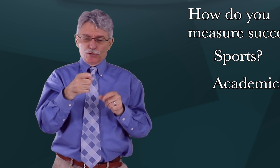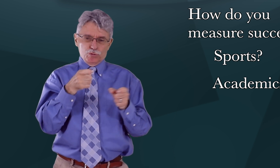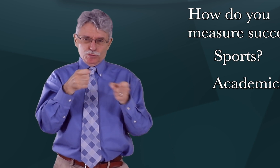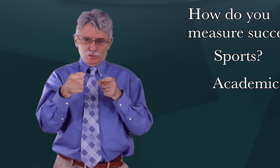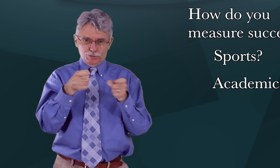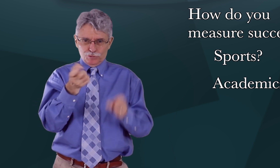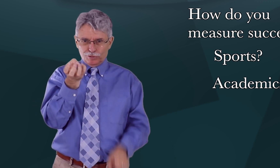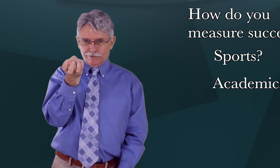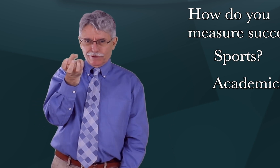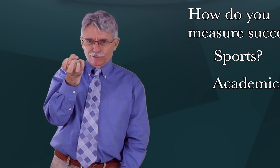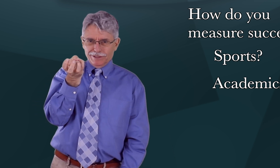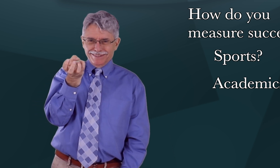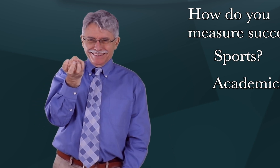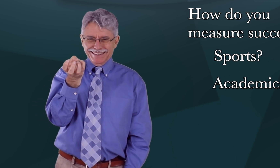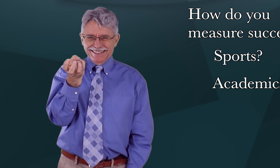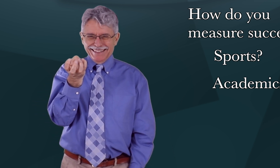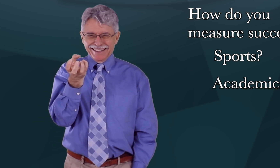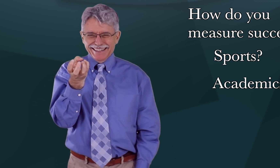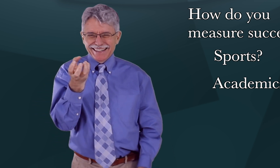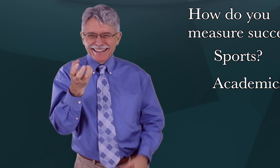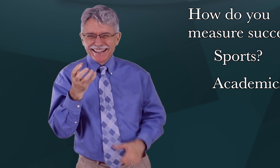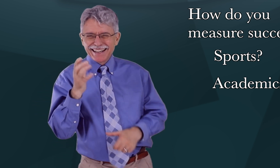You don't control a whole lot of their lives.